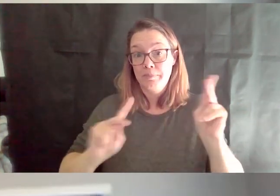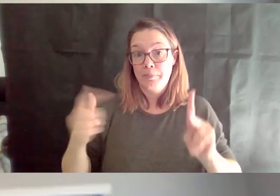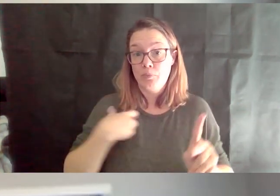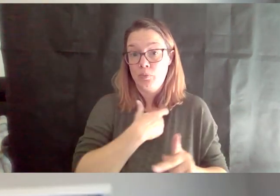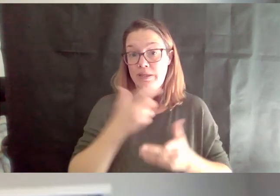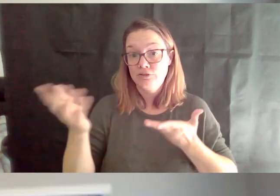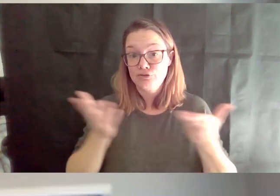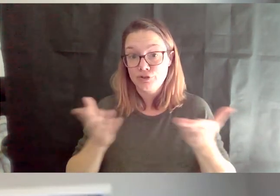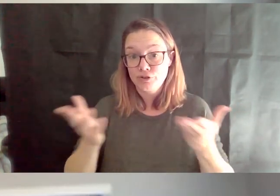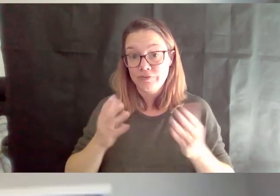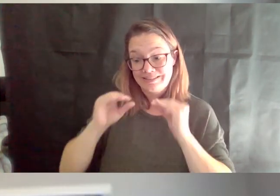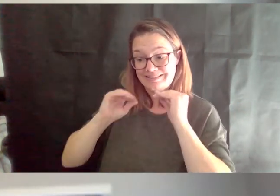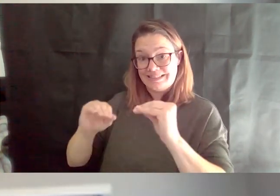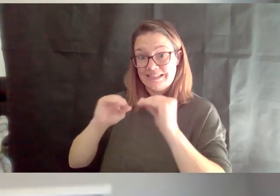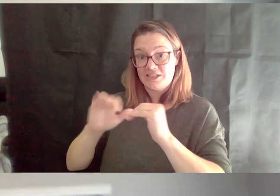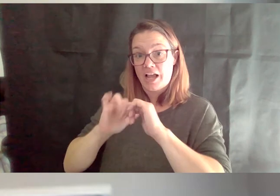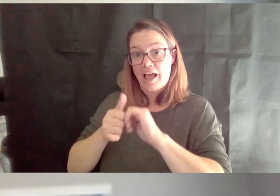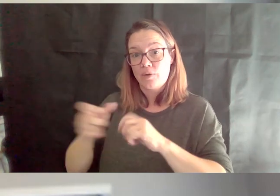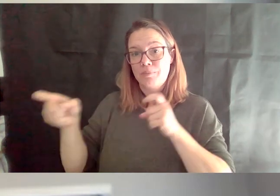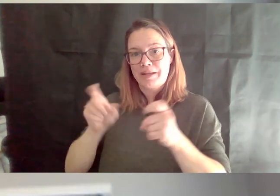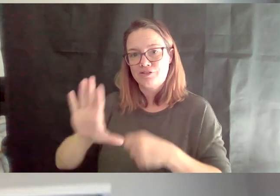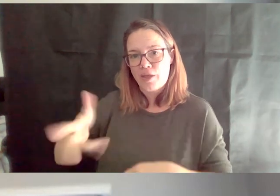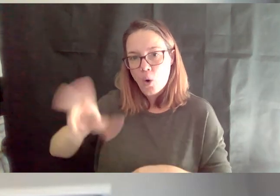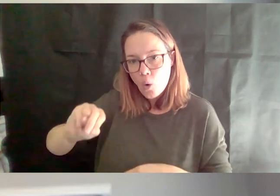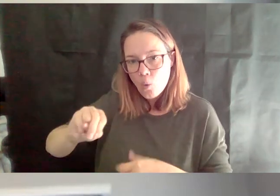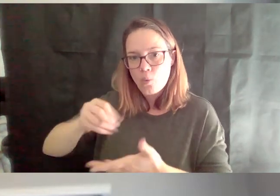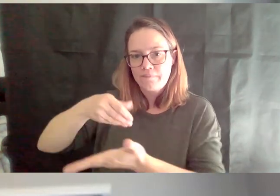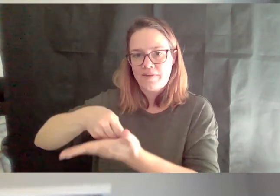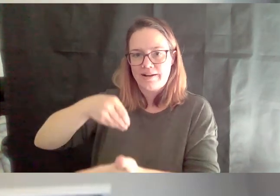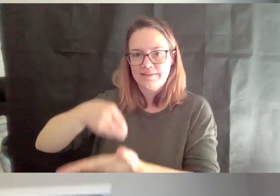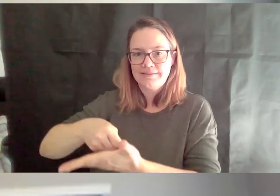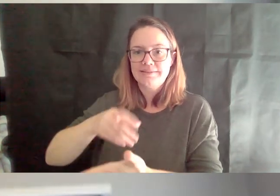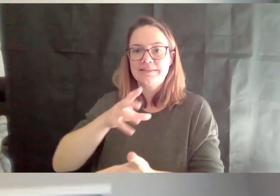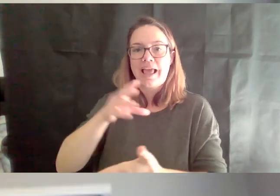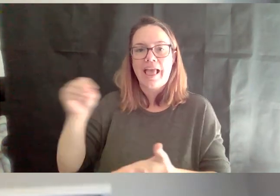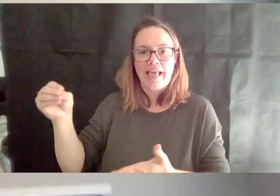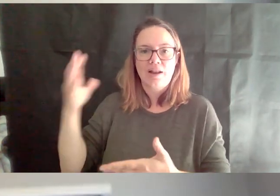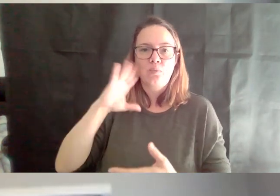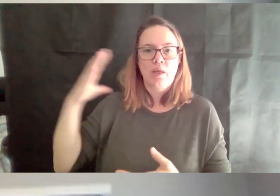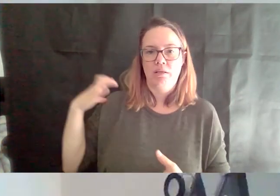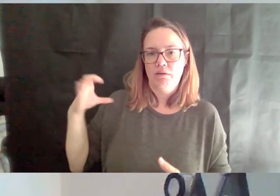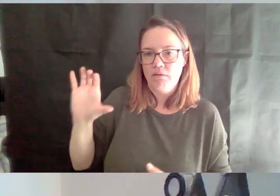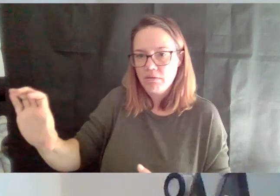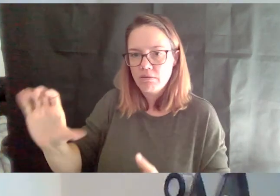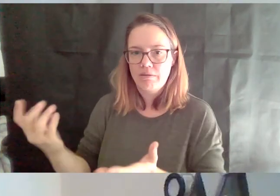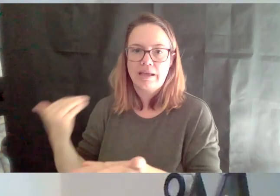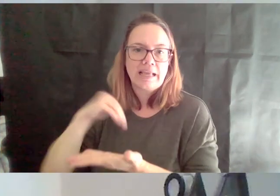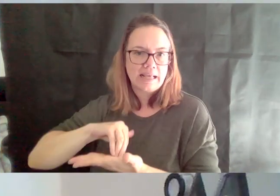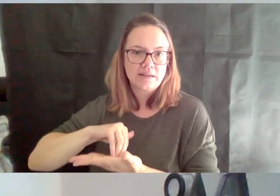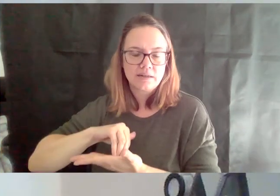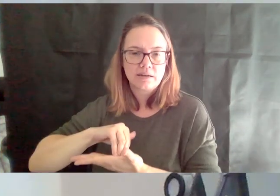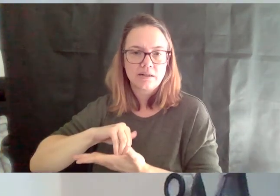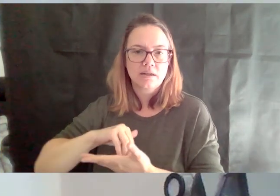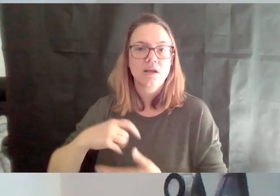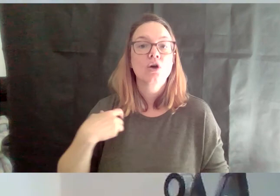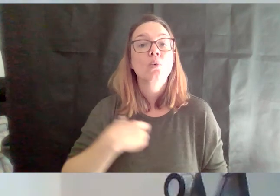how to manage their own finances in hopes of them becoming their own payee again. We do encourage the people